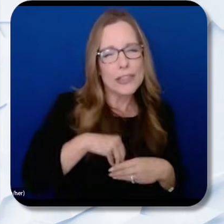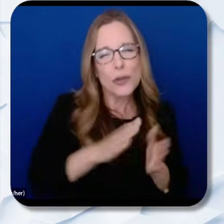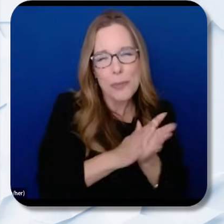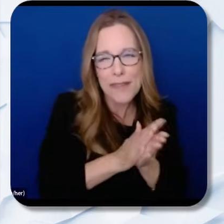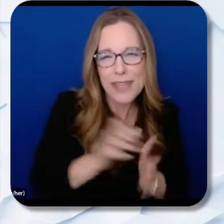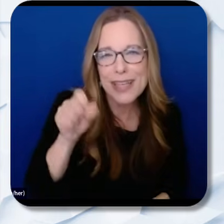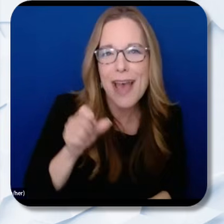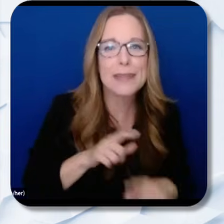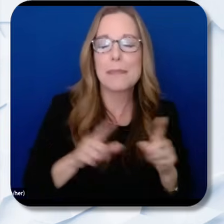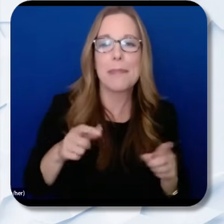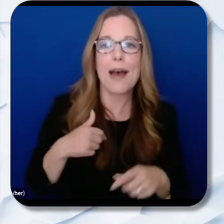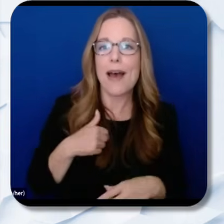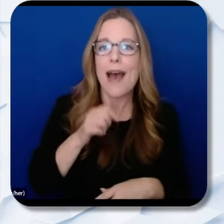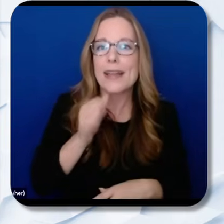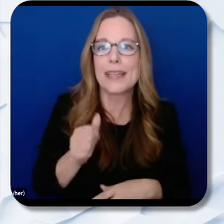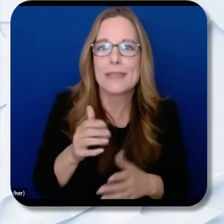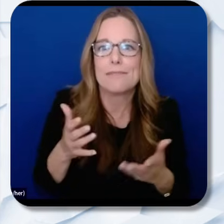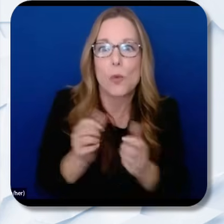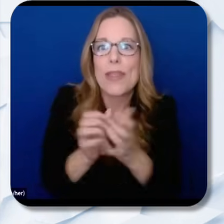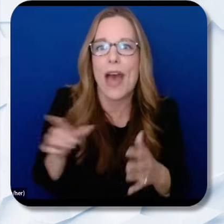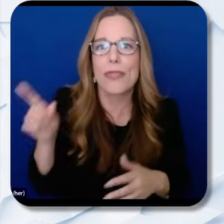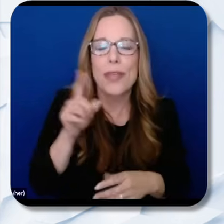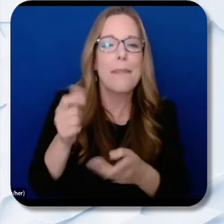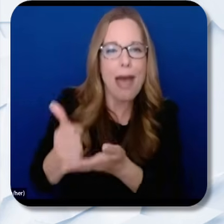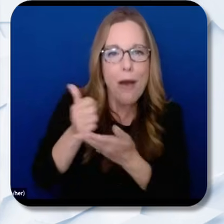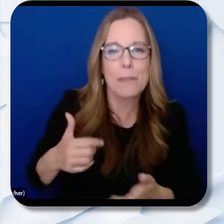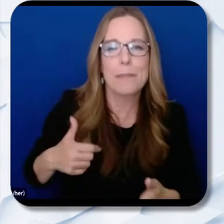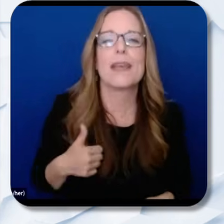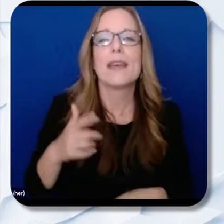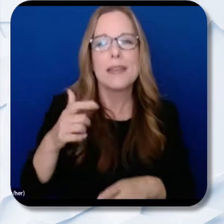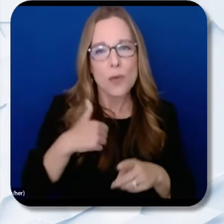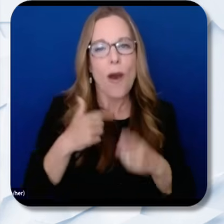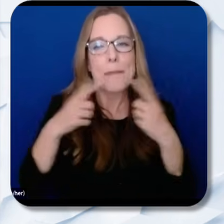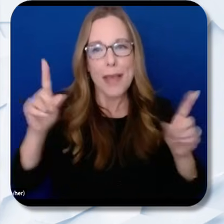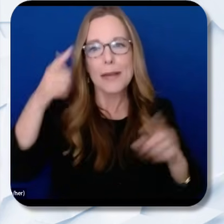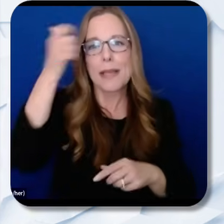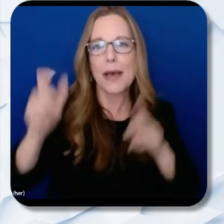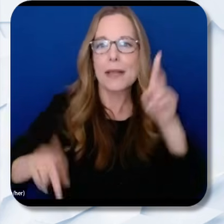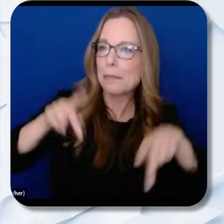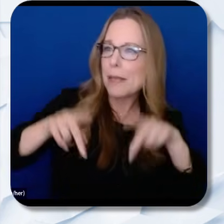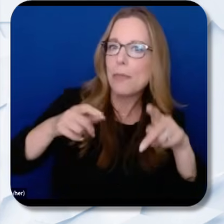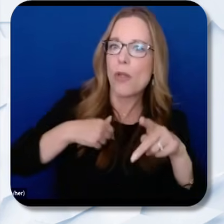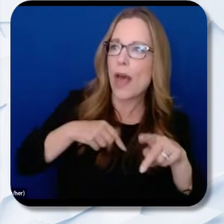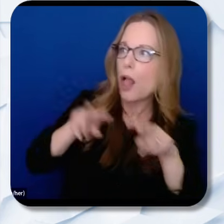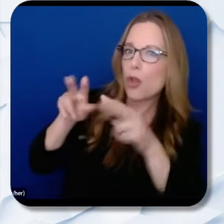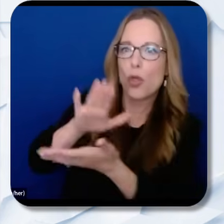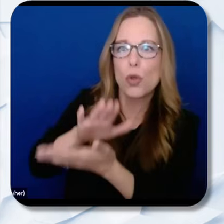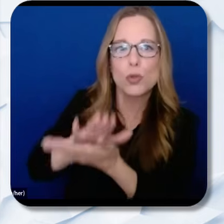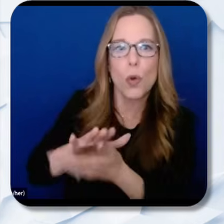recognized a young person asking for help, and they treated my situation with a sense of shared communal responsibility. And so,